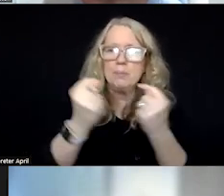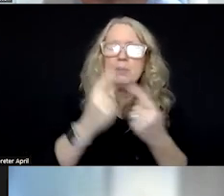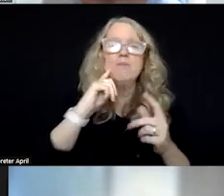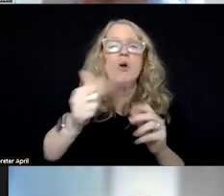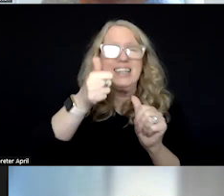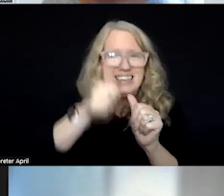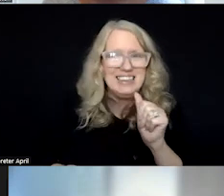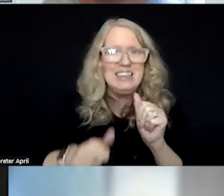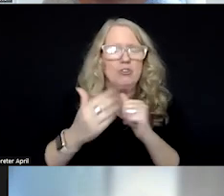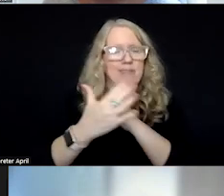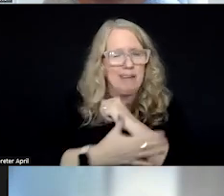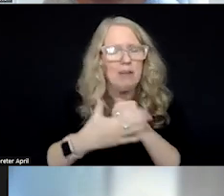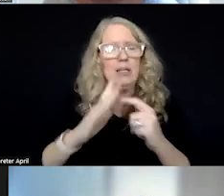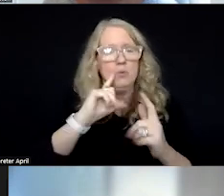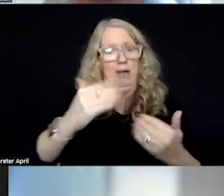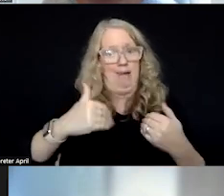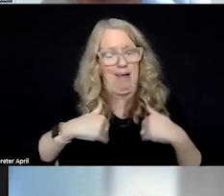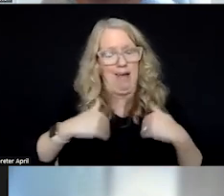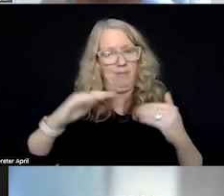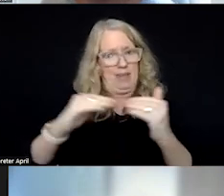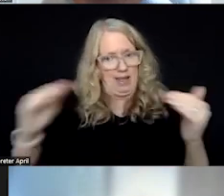SO THEY HAVE THAT LEVEL OF SUPPORT